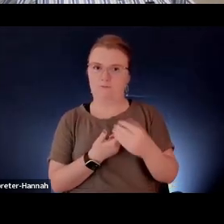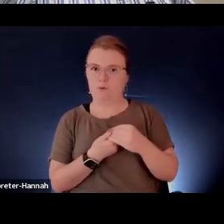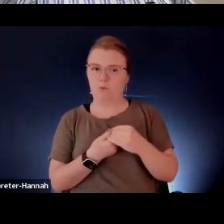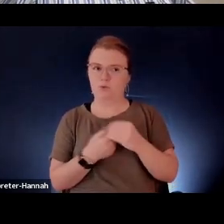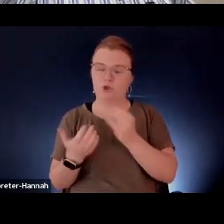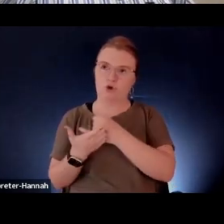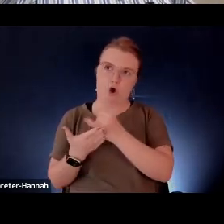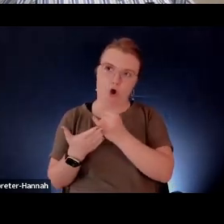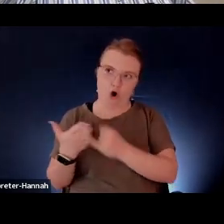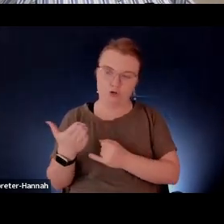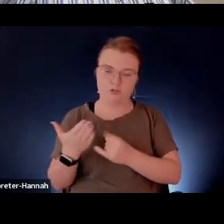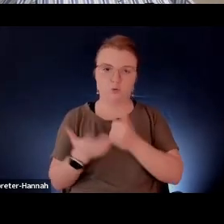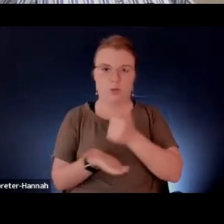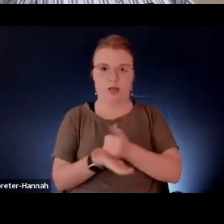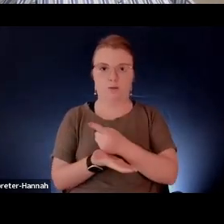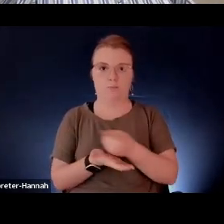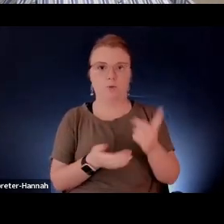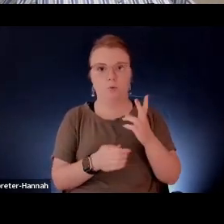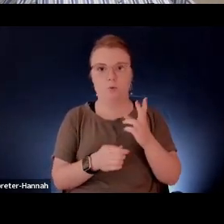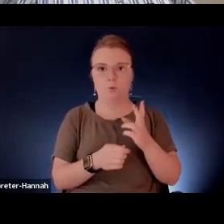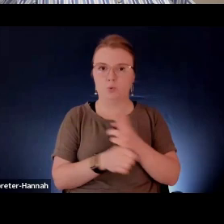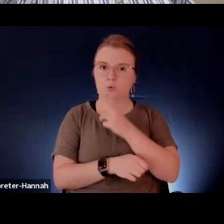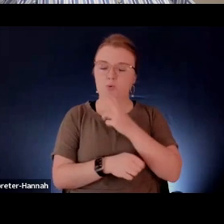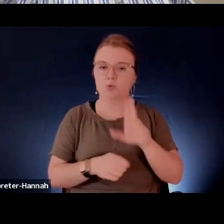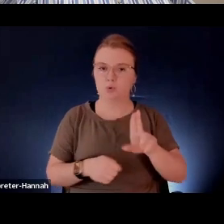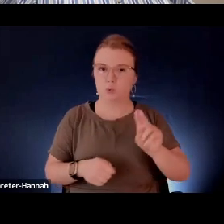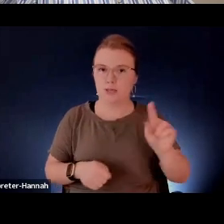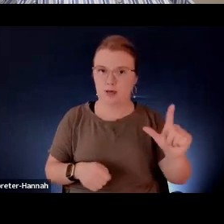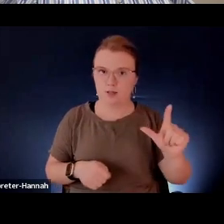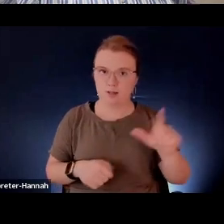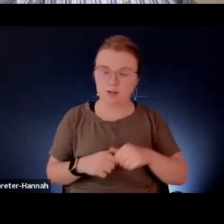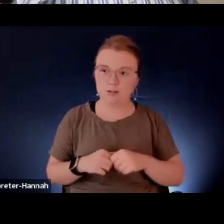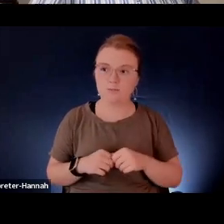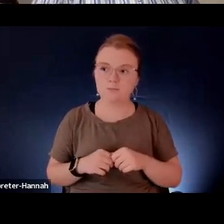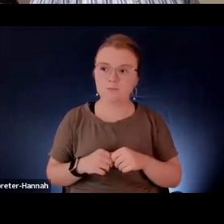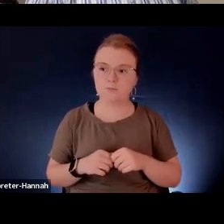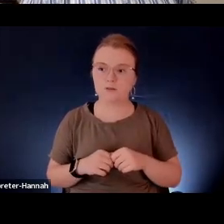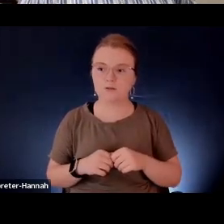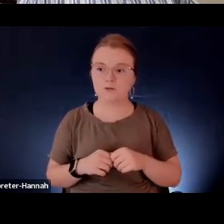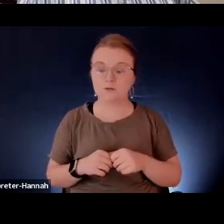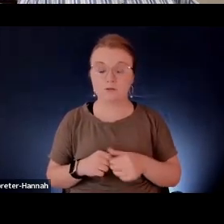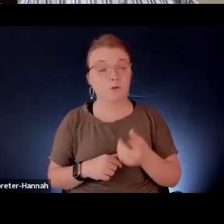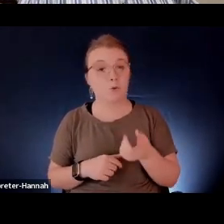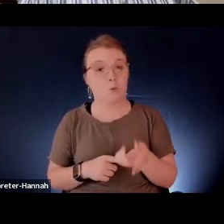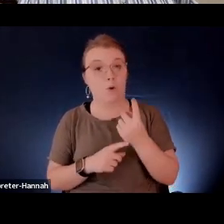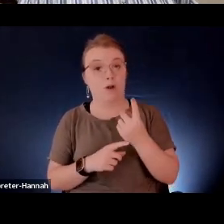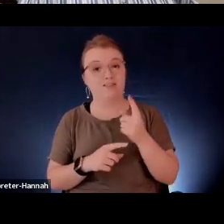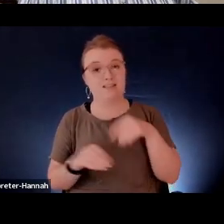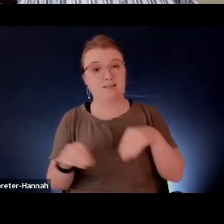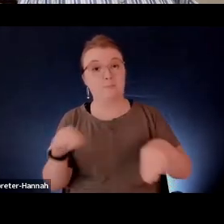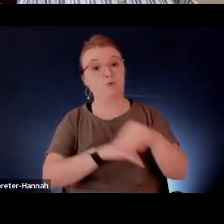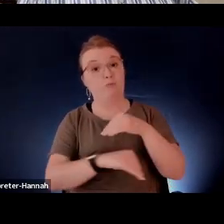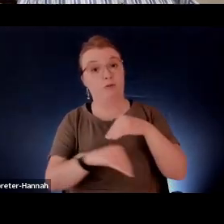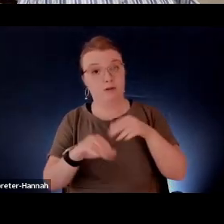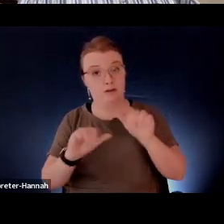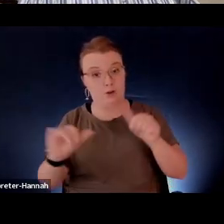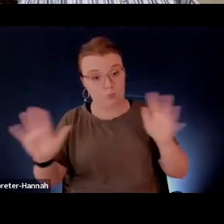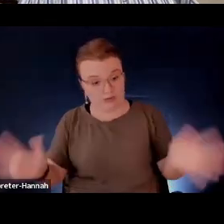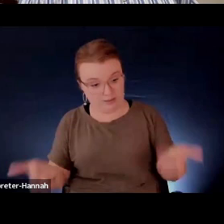in helping you with universal design? Well one of them is movement. Can you get them up and moving as far